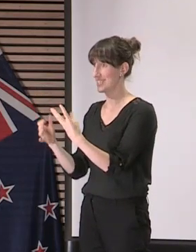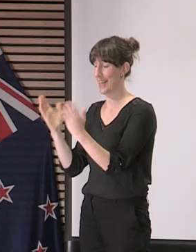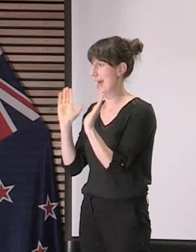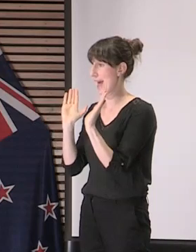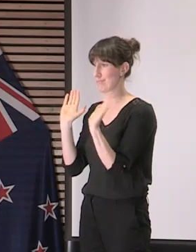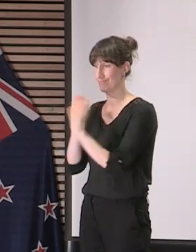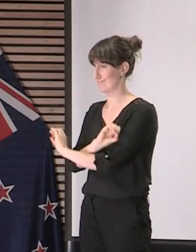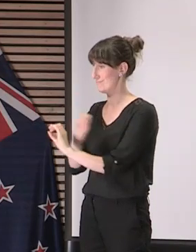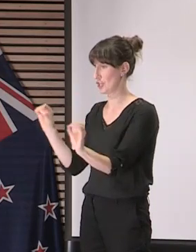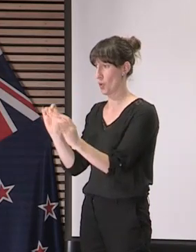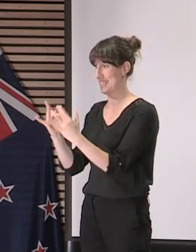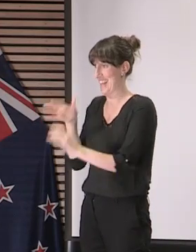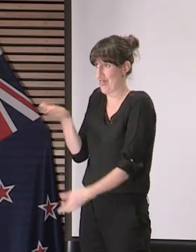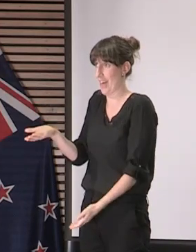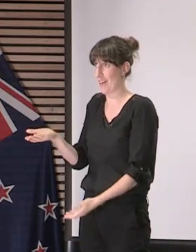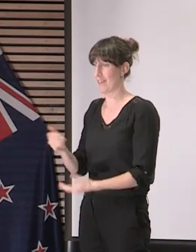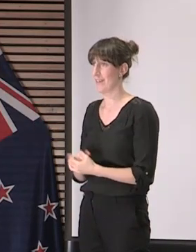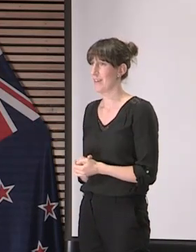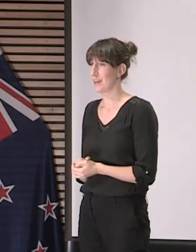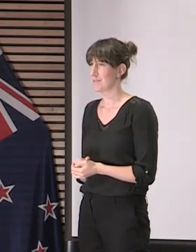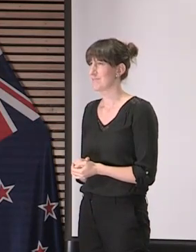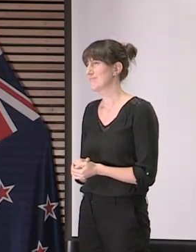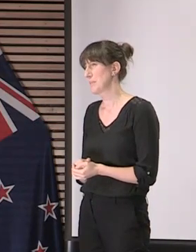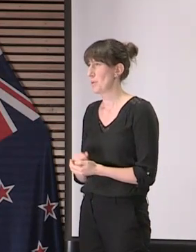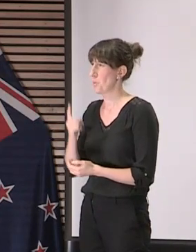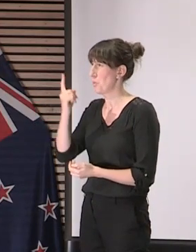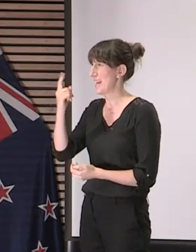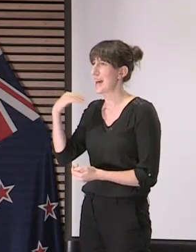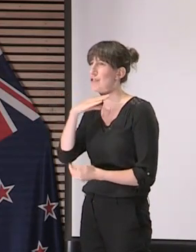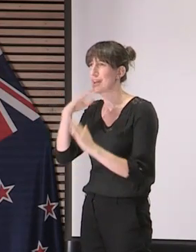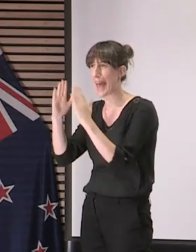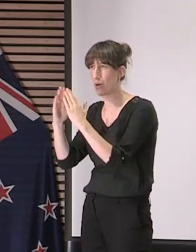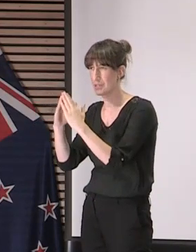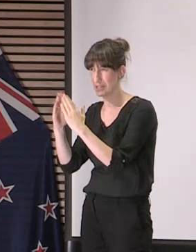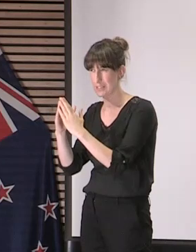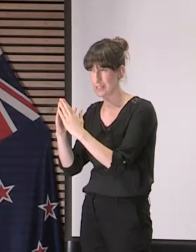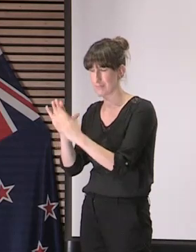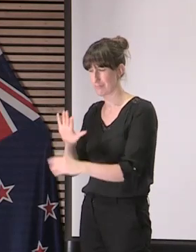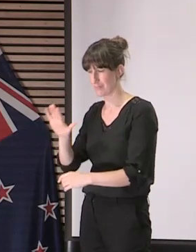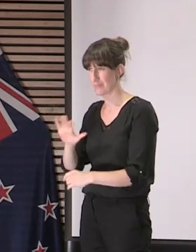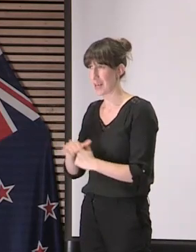there's some areas where internet connectively simply